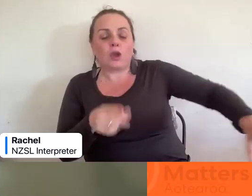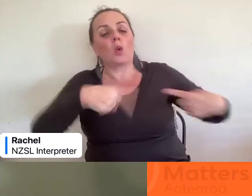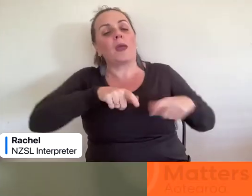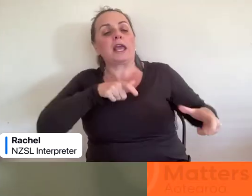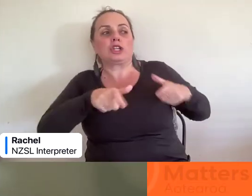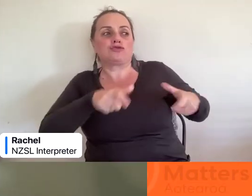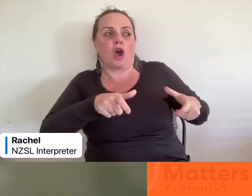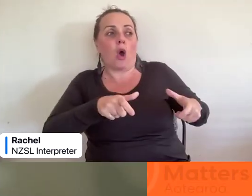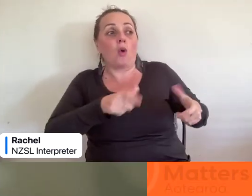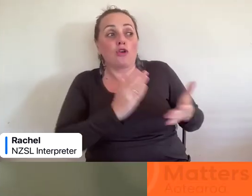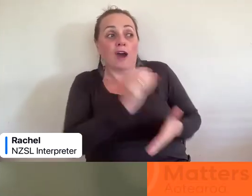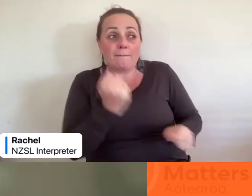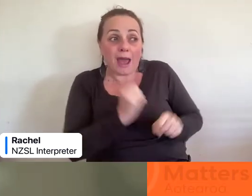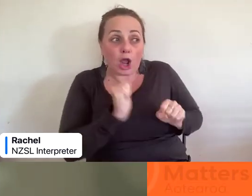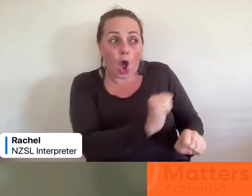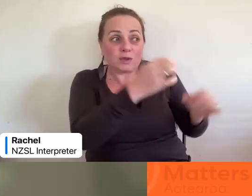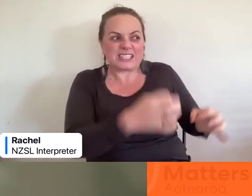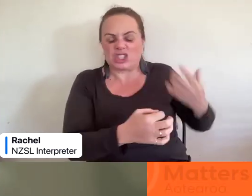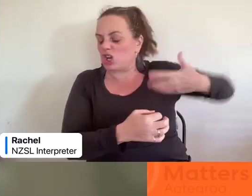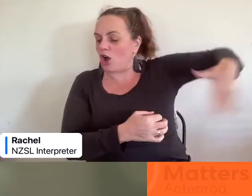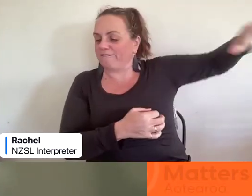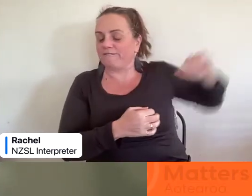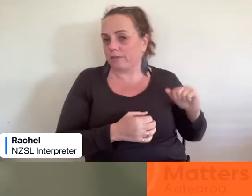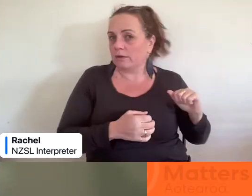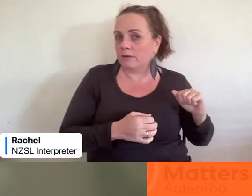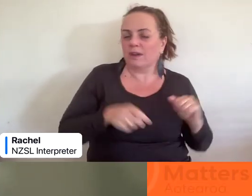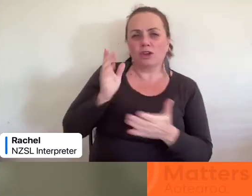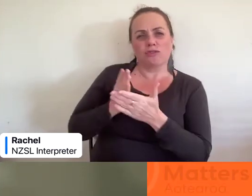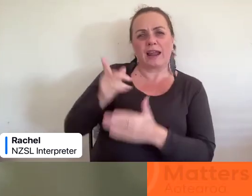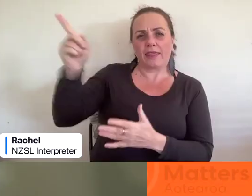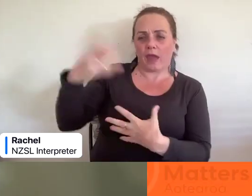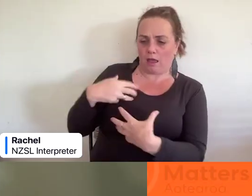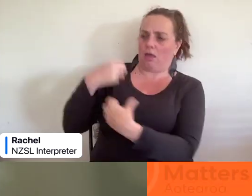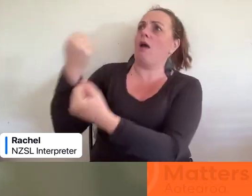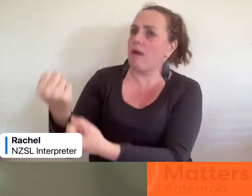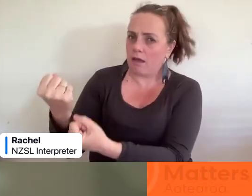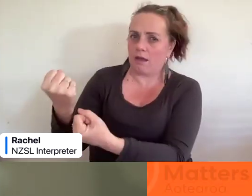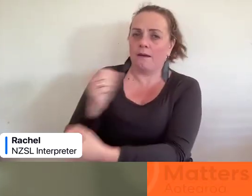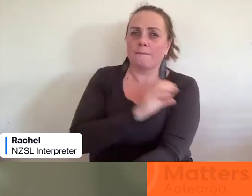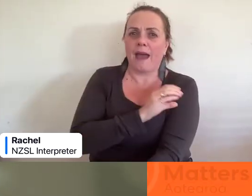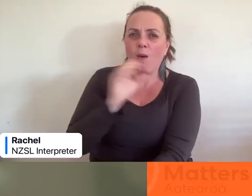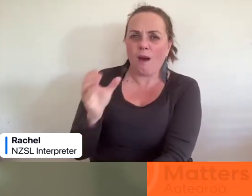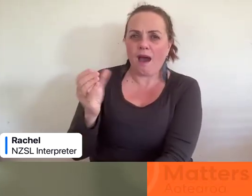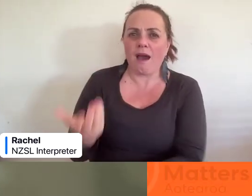right to make your own decision". They have taken all of that stuff away. The concern is not only